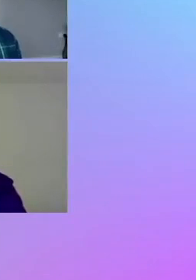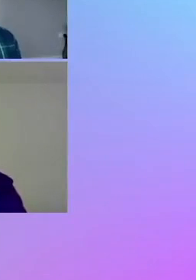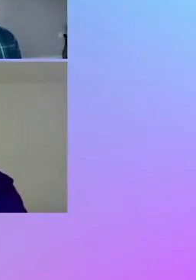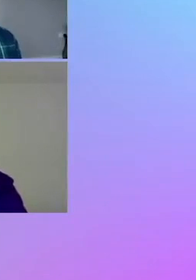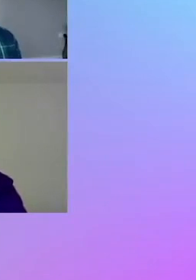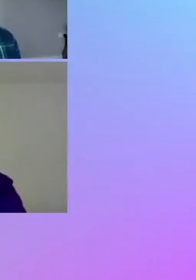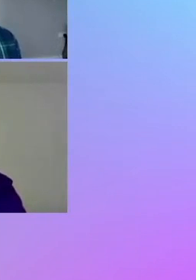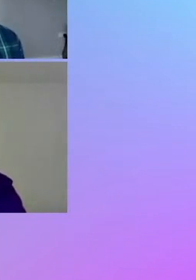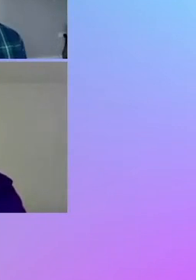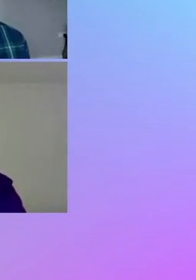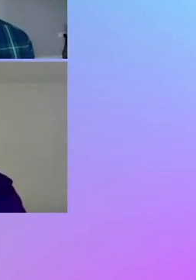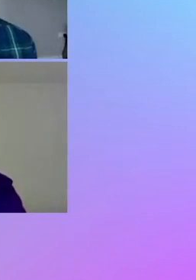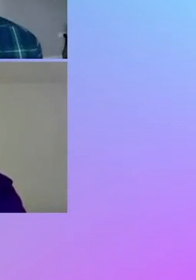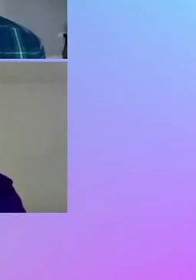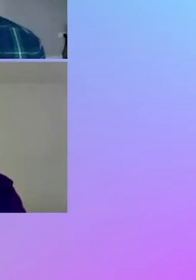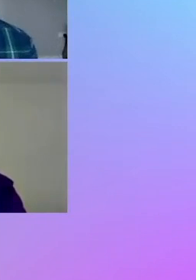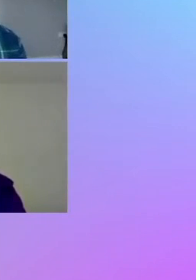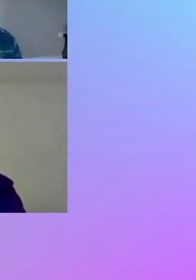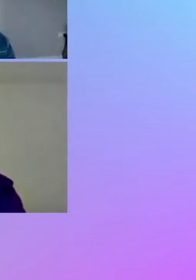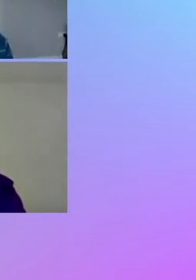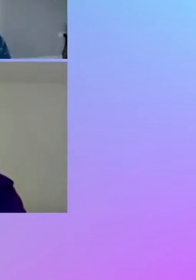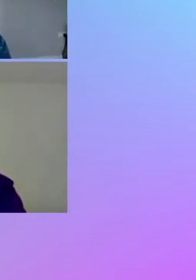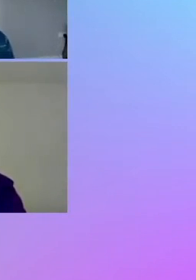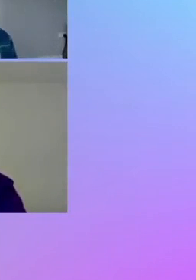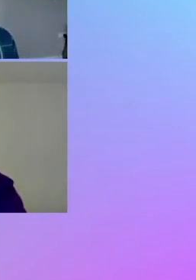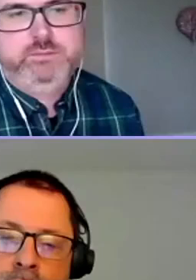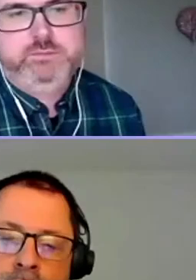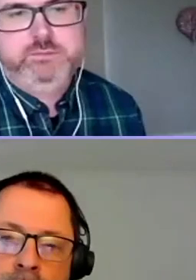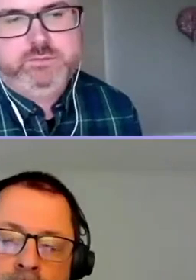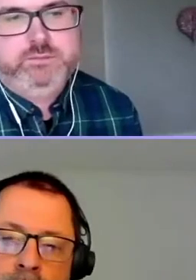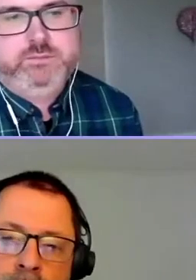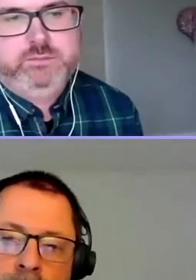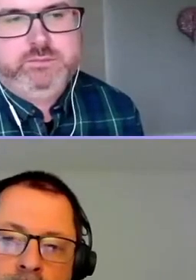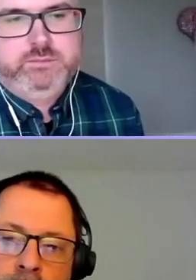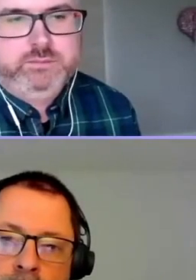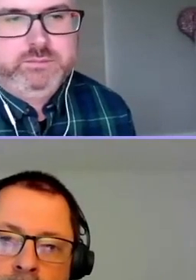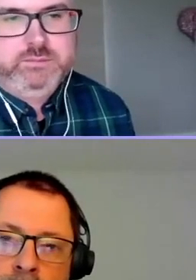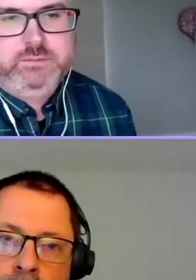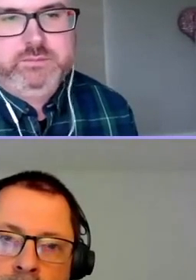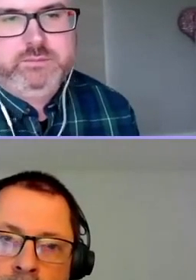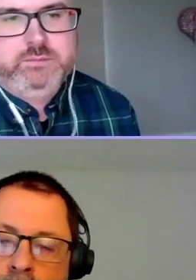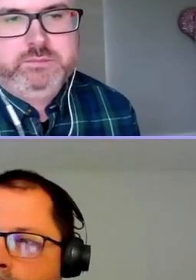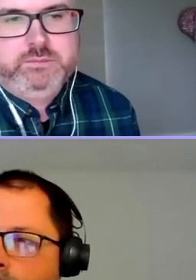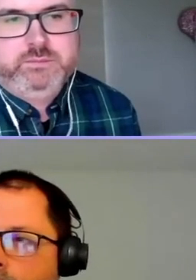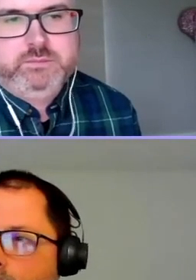focused management also plays nicely with other features that are already